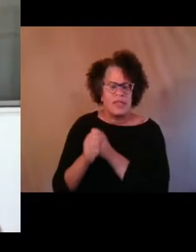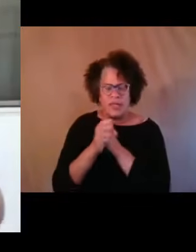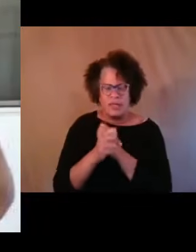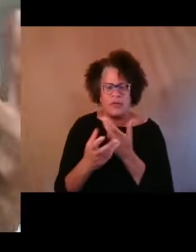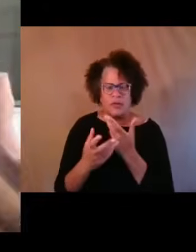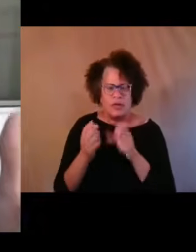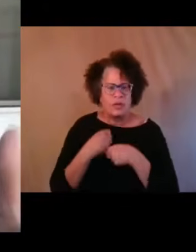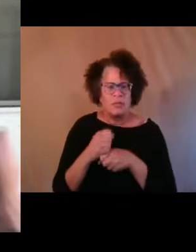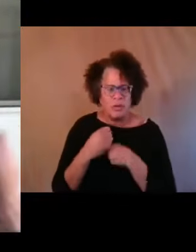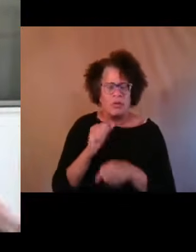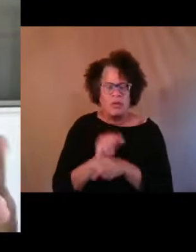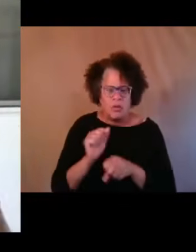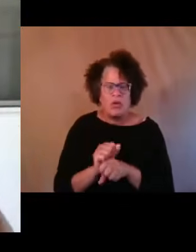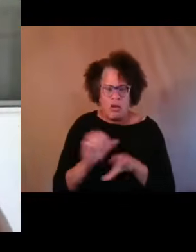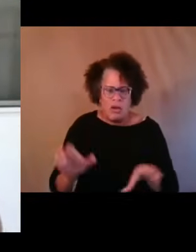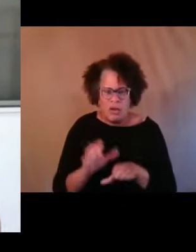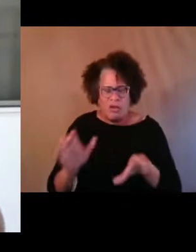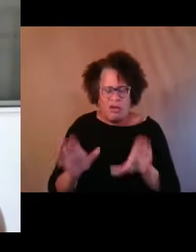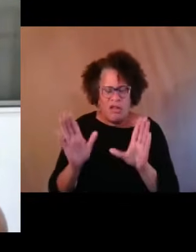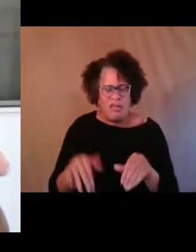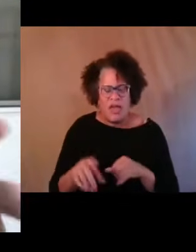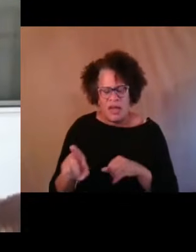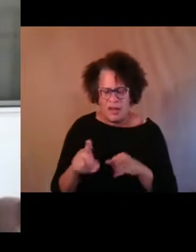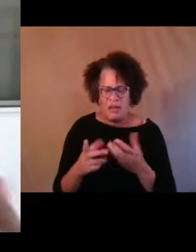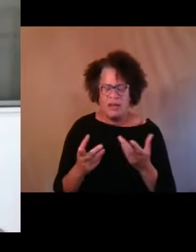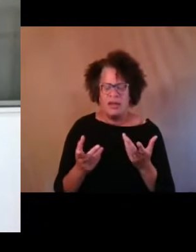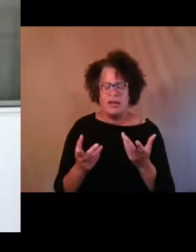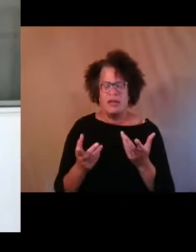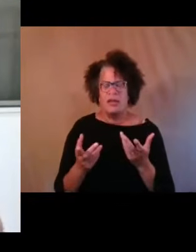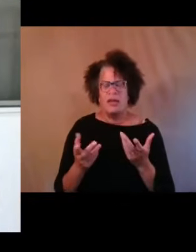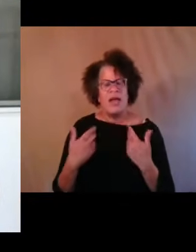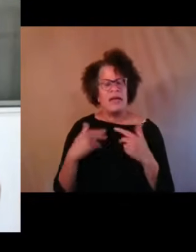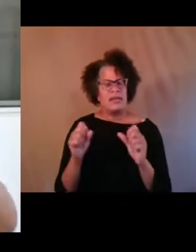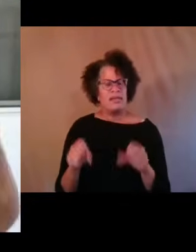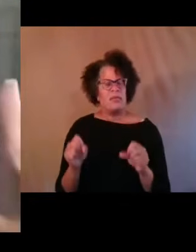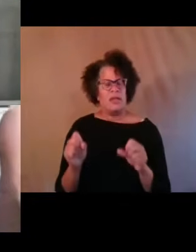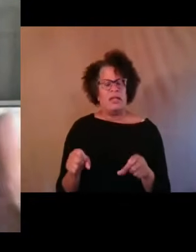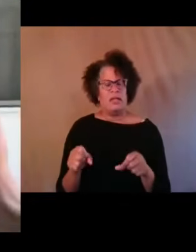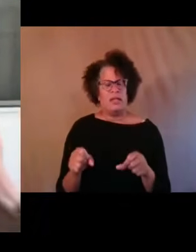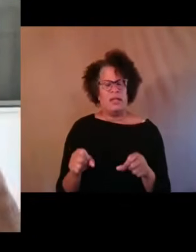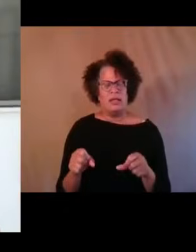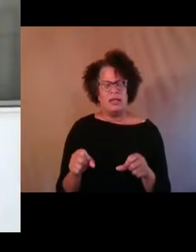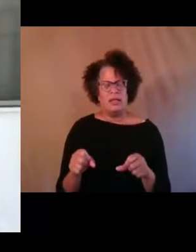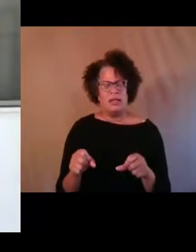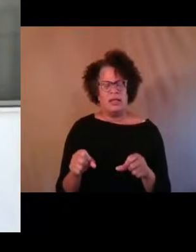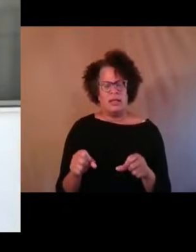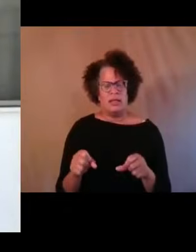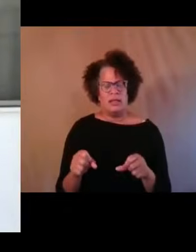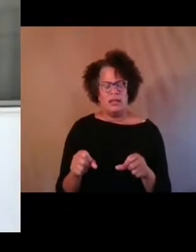have some sort of ability to really be productive for someone else's game.